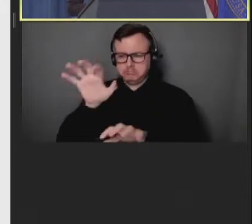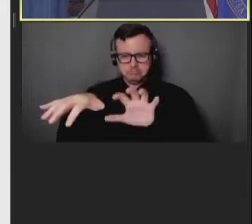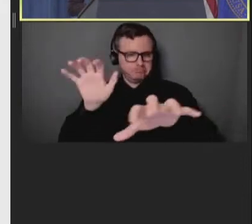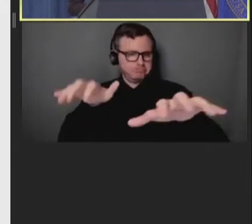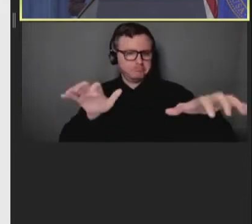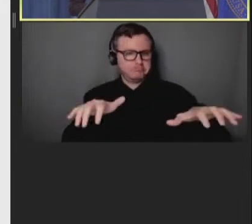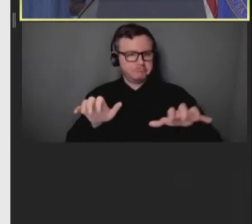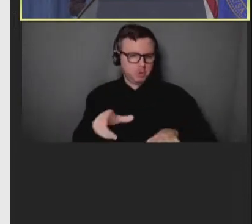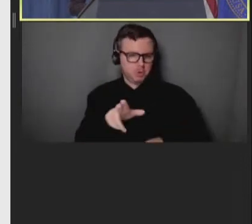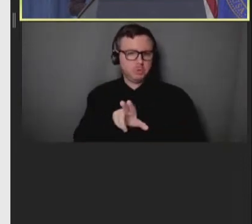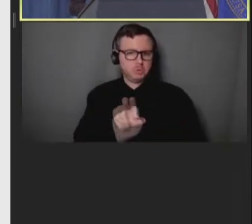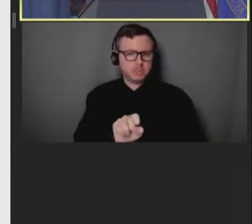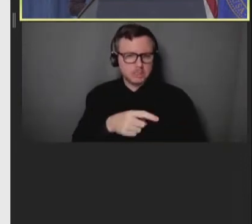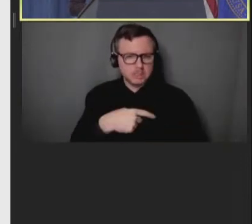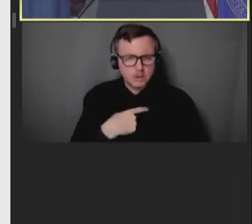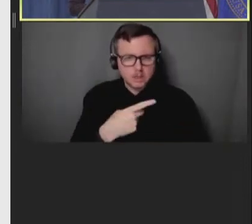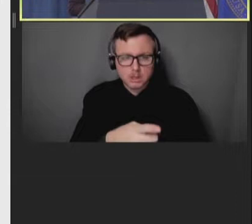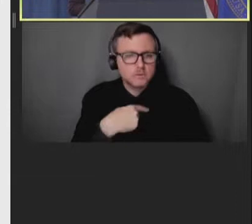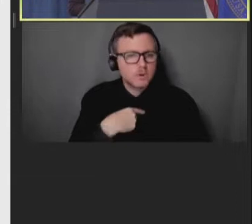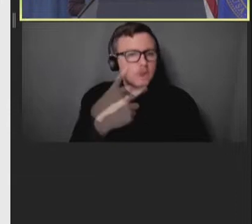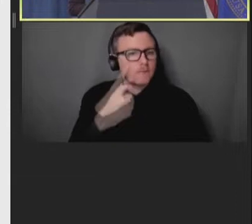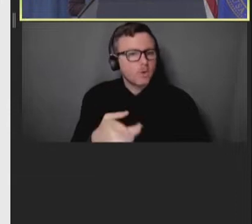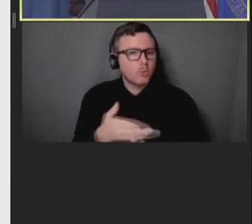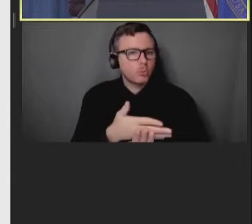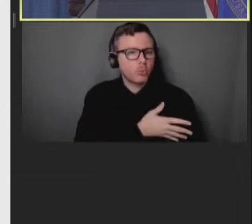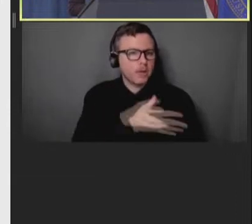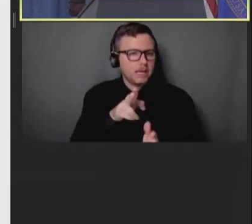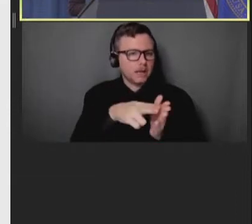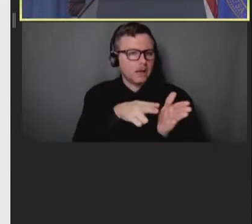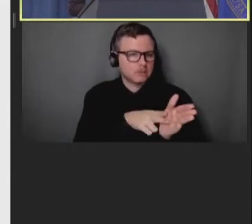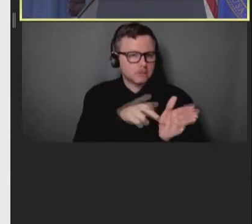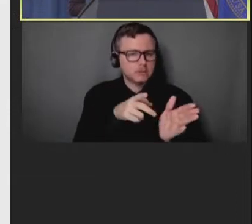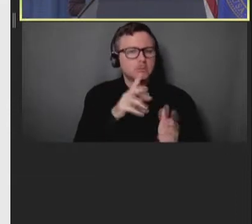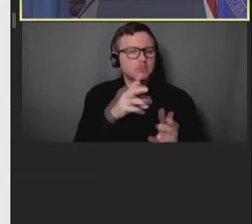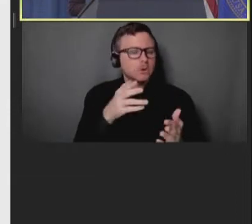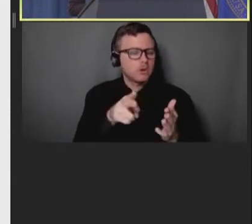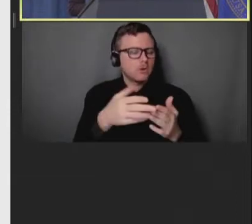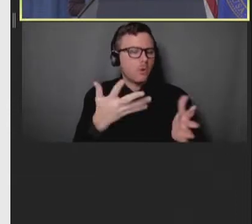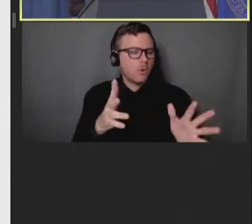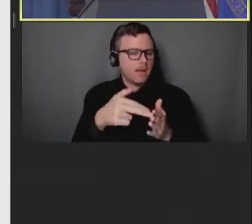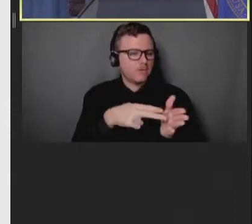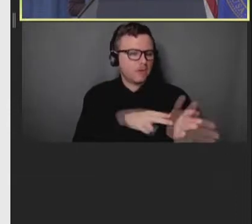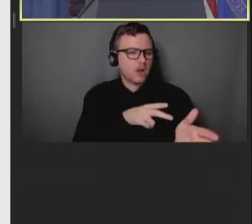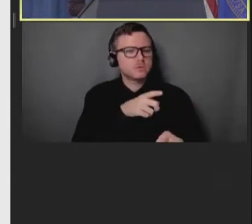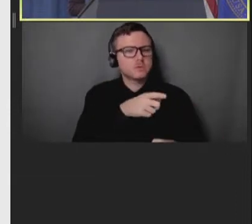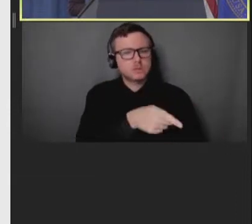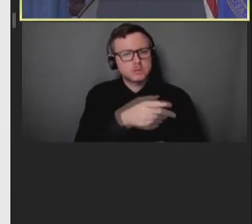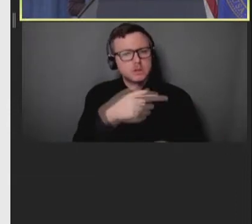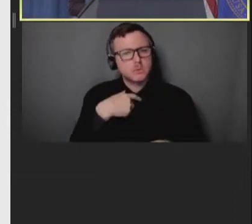database and regulatory management. And we tapped into David Montefiori's lab for pseudo